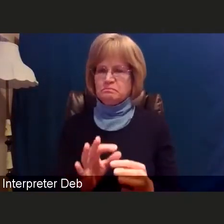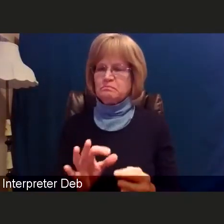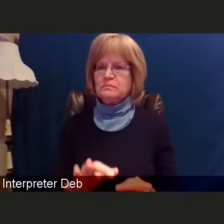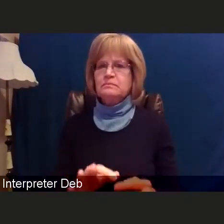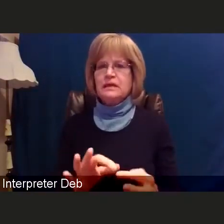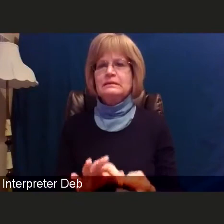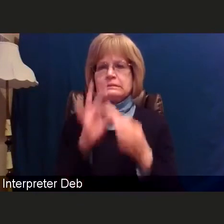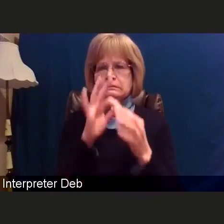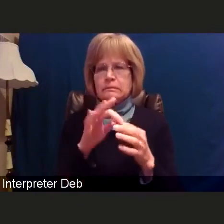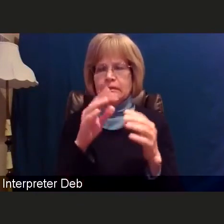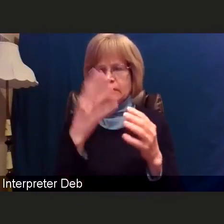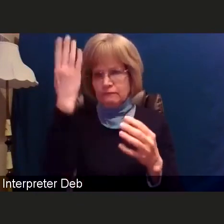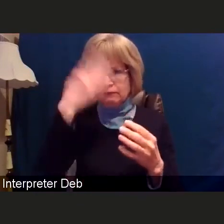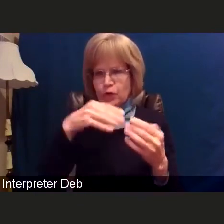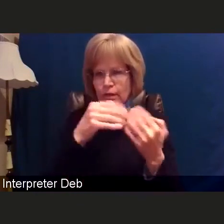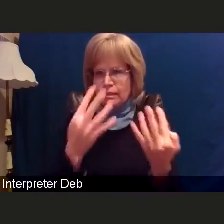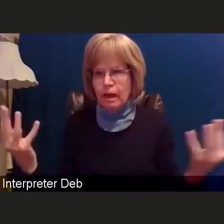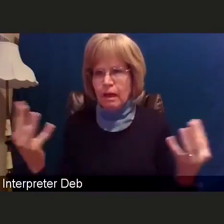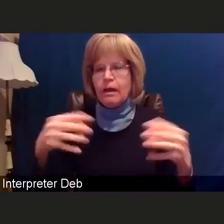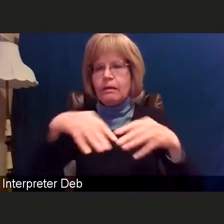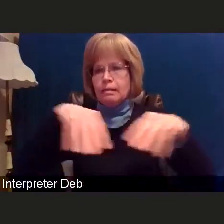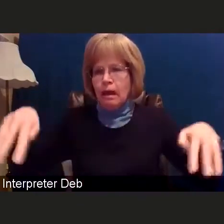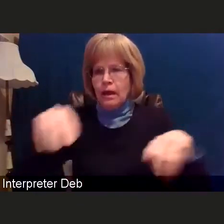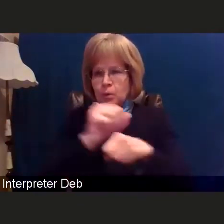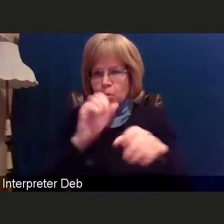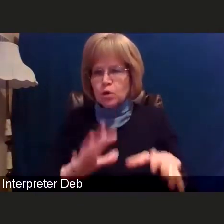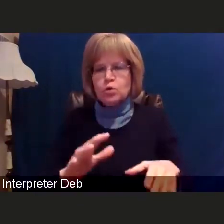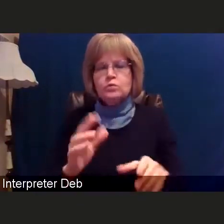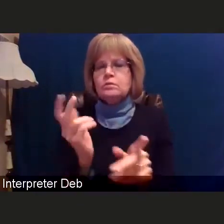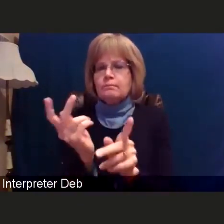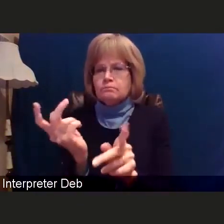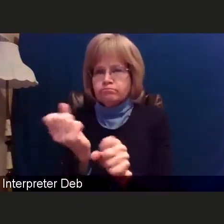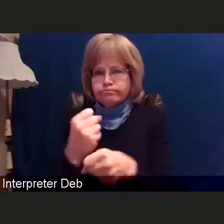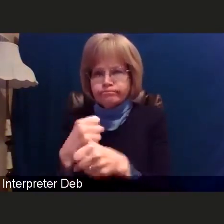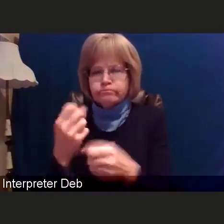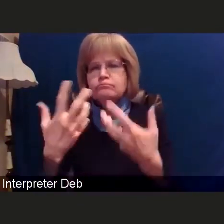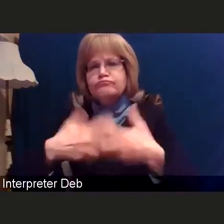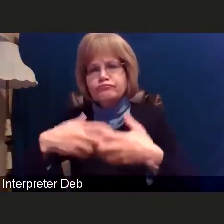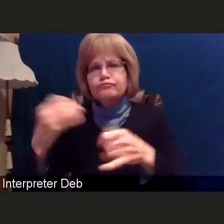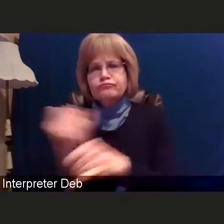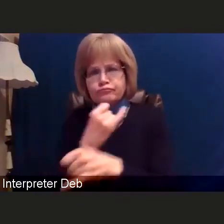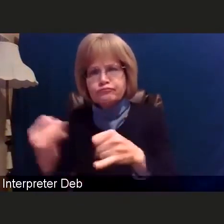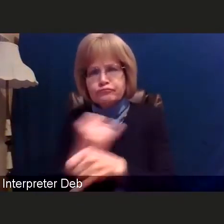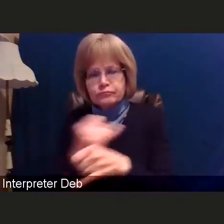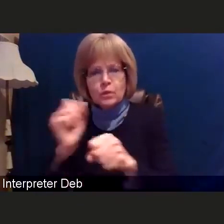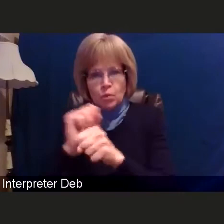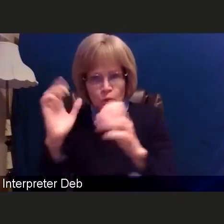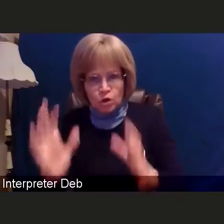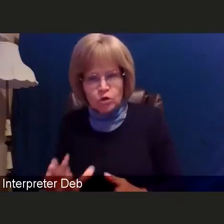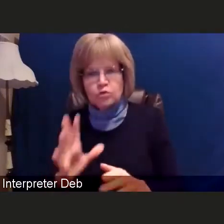production line employees, and many others. What the State of Delaware has decided to do initially